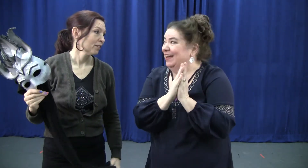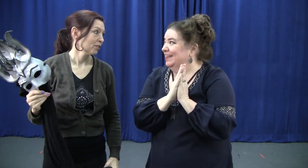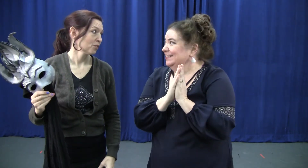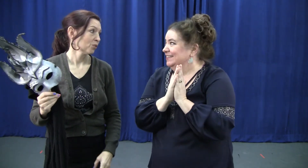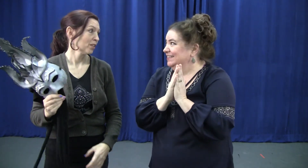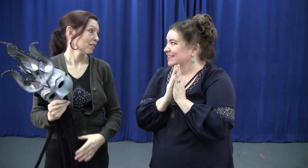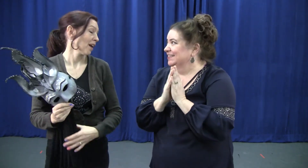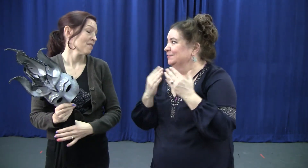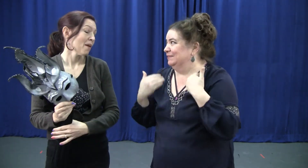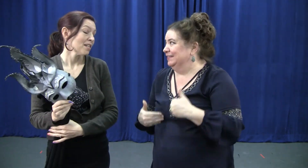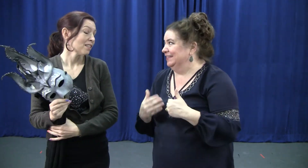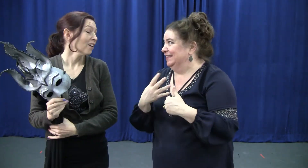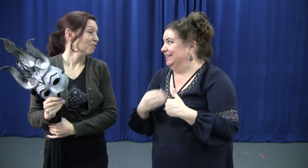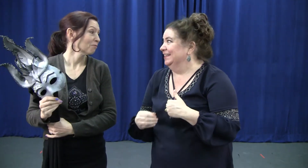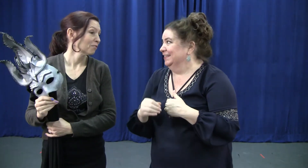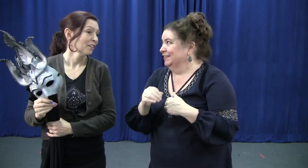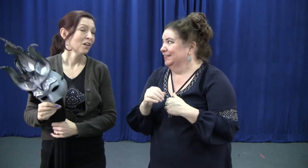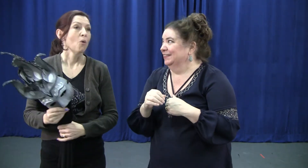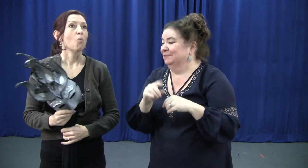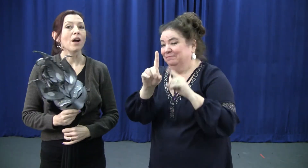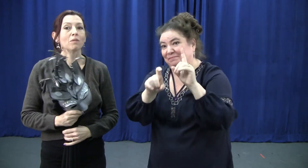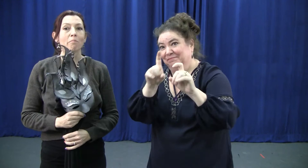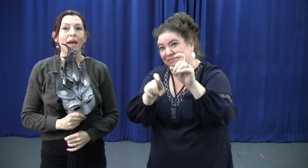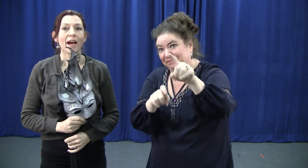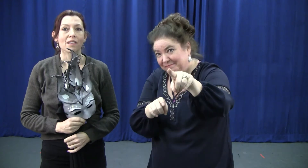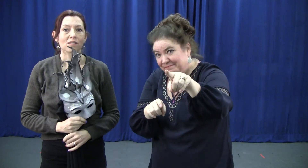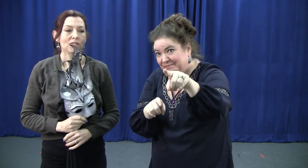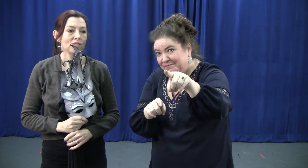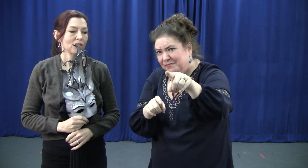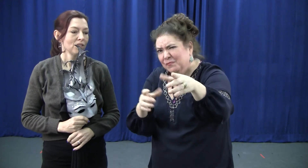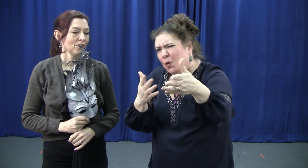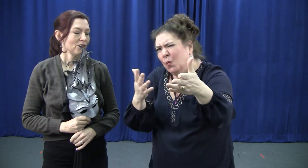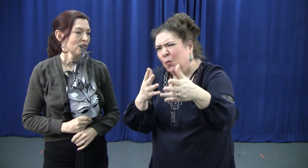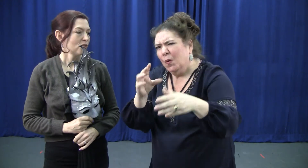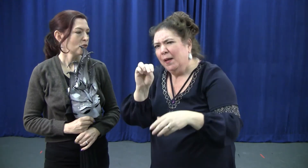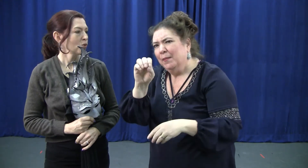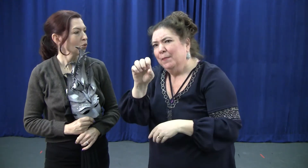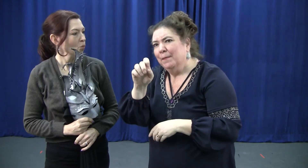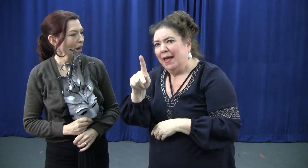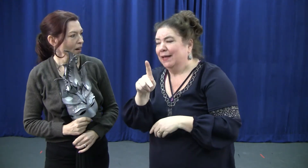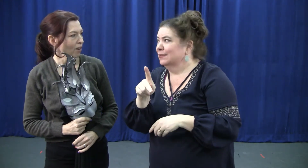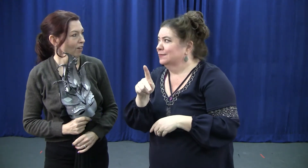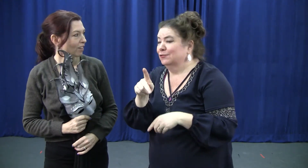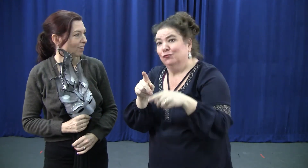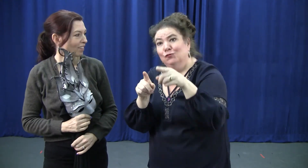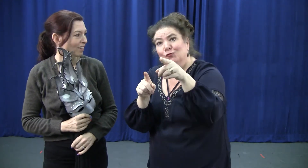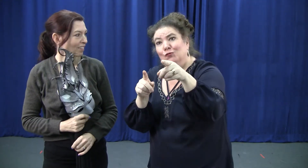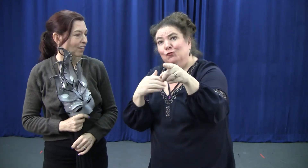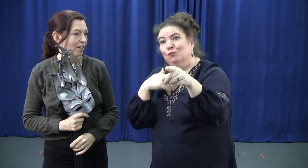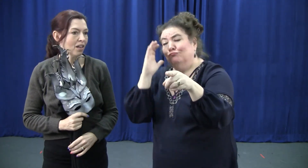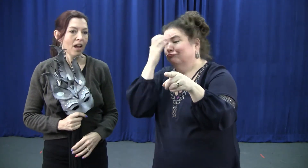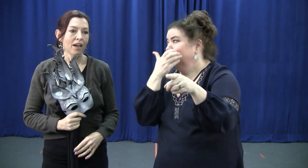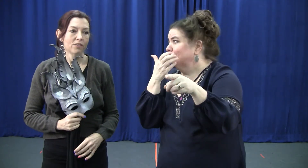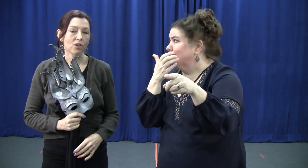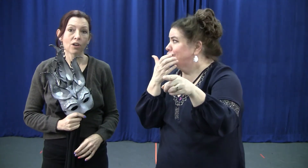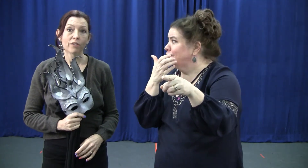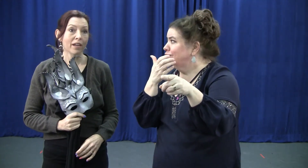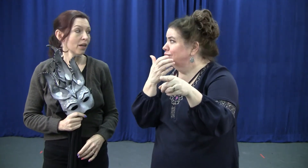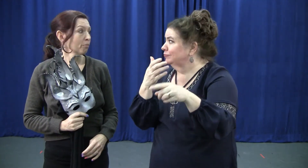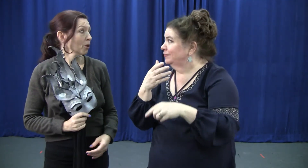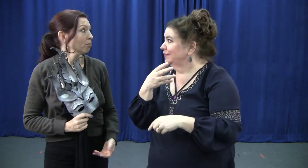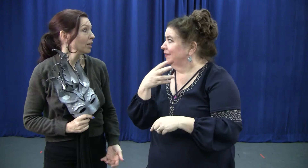the students and myself - what masks do you wear? and are they appropriate?